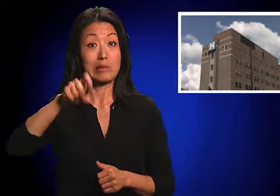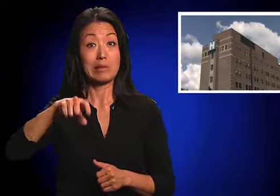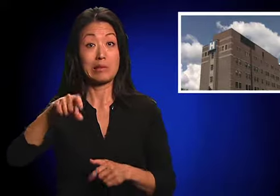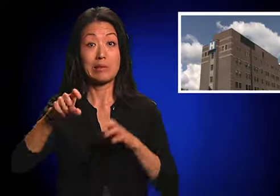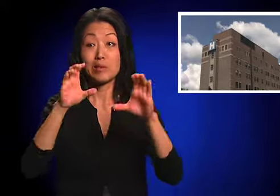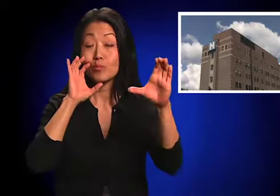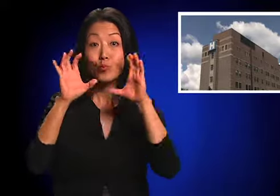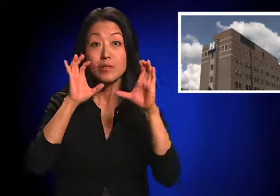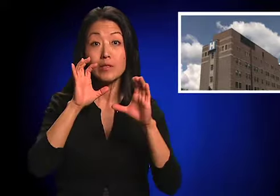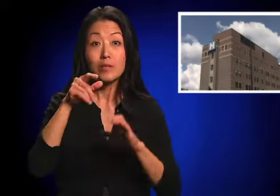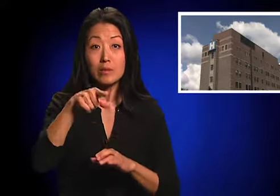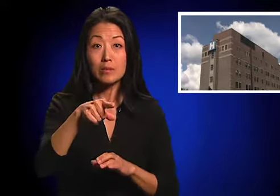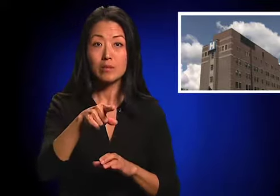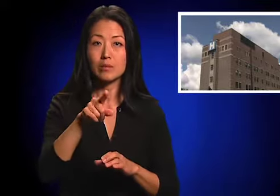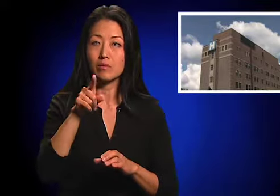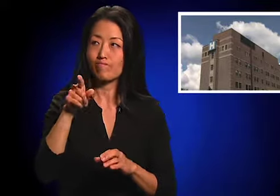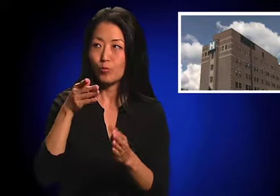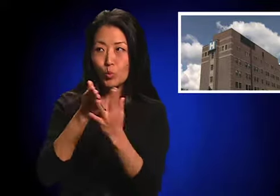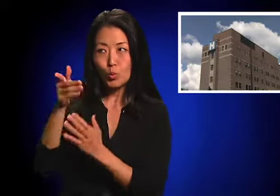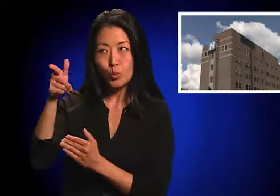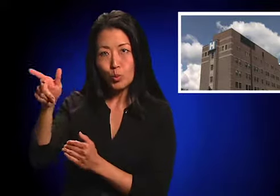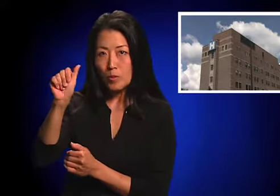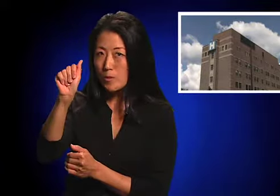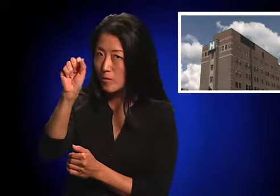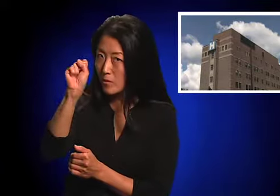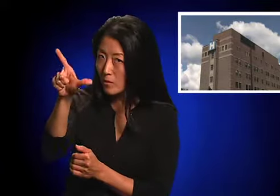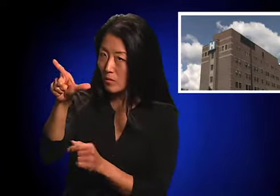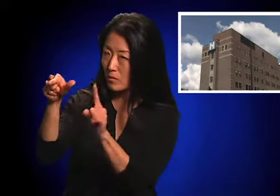If you need to communicate most effectively through an ASL interpreter,